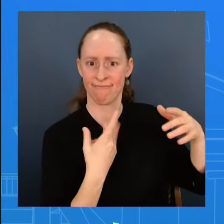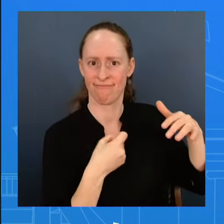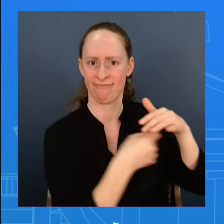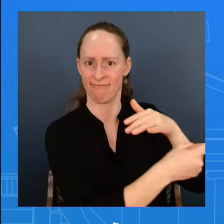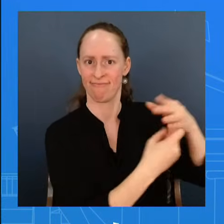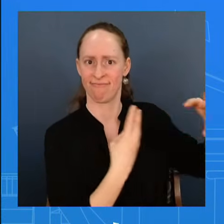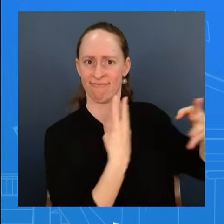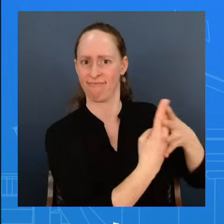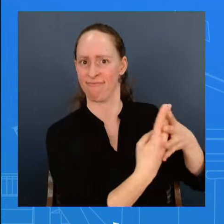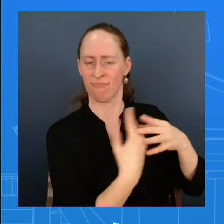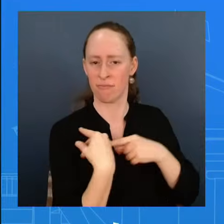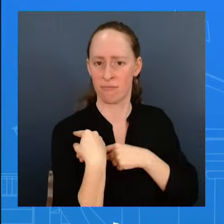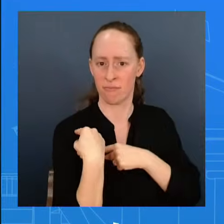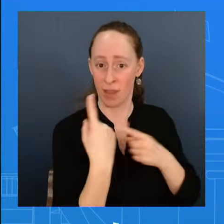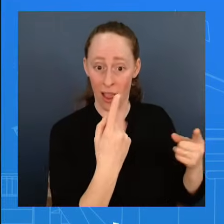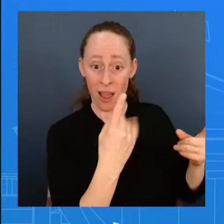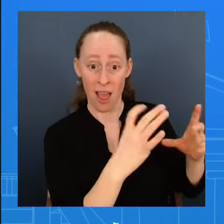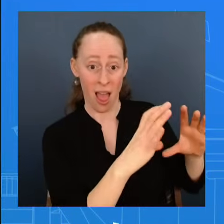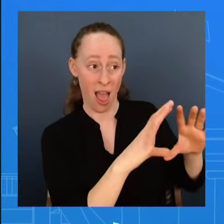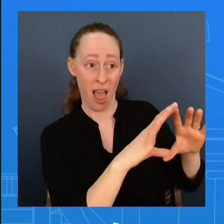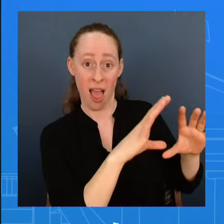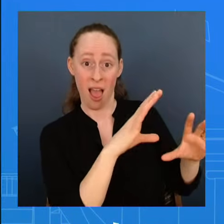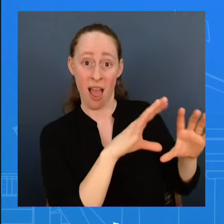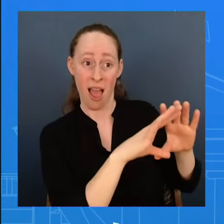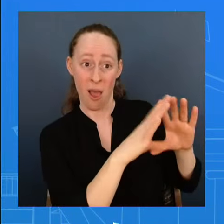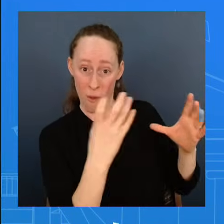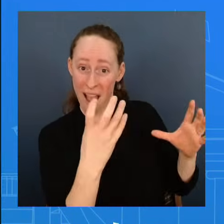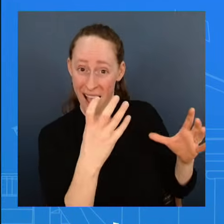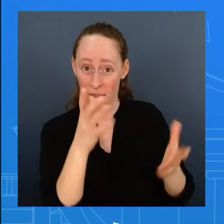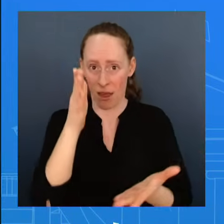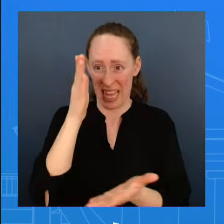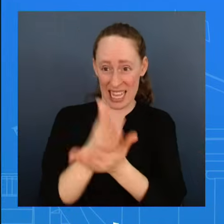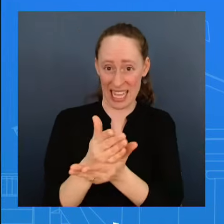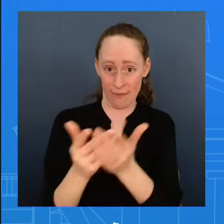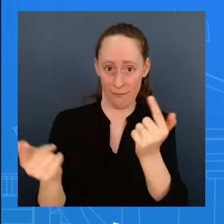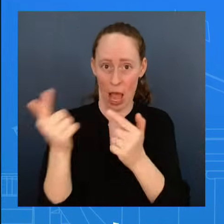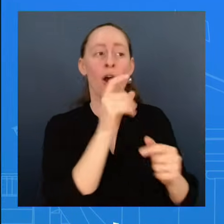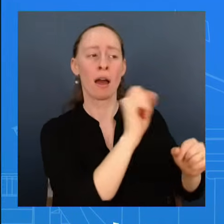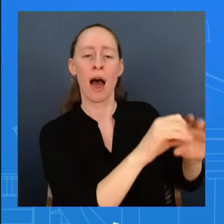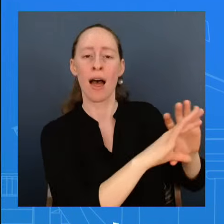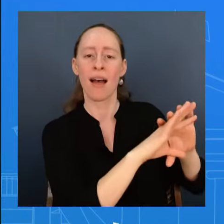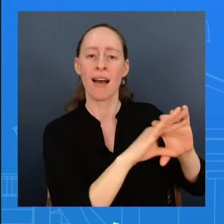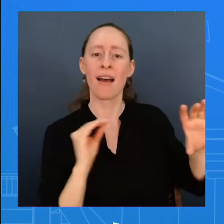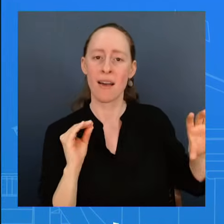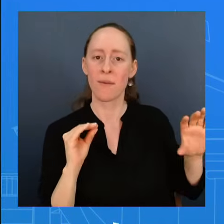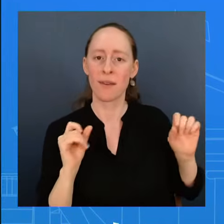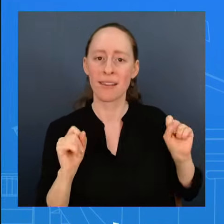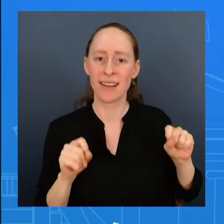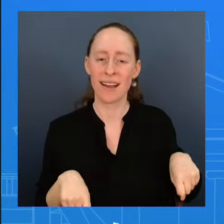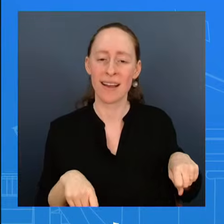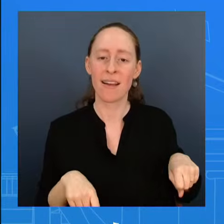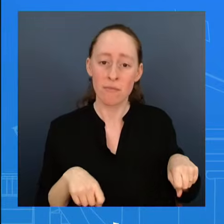to get that more additional humanitarian aid in and would lead to a ceasefire. Now, in terms of the Refugee Admissions Program,